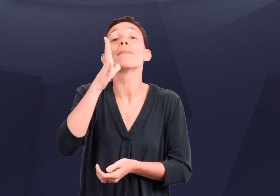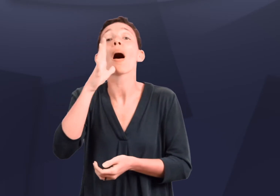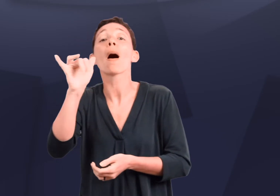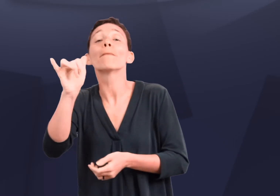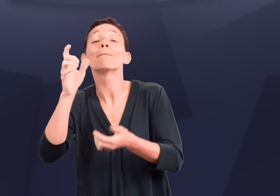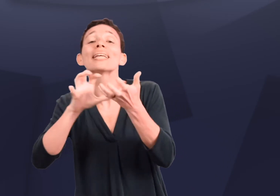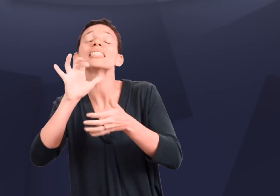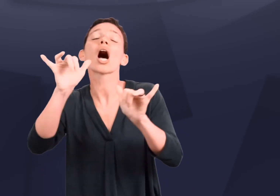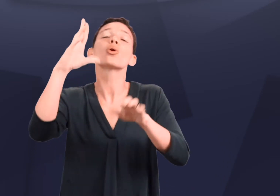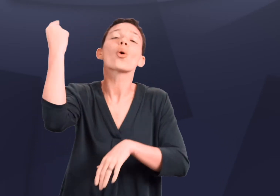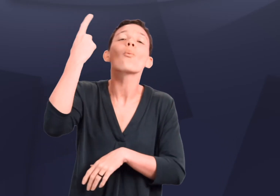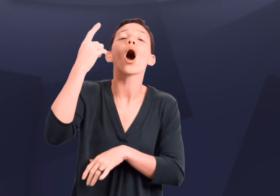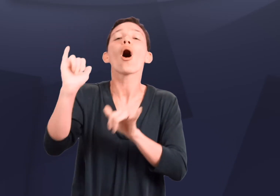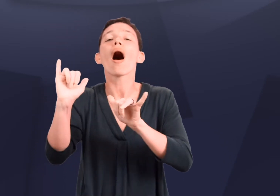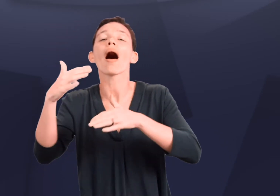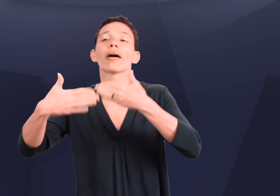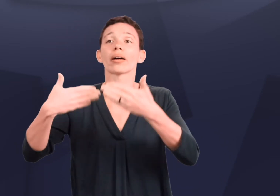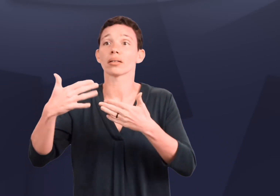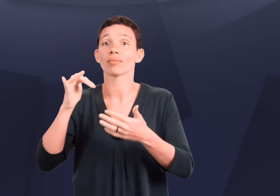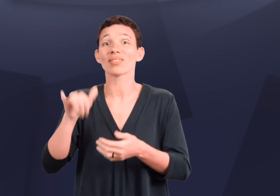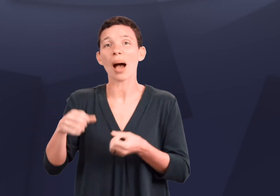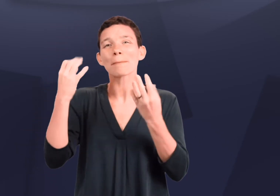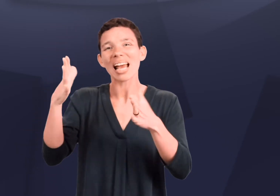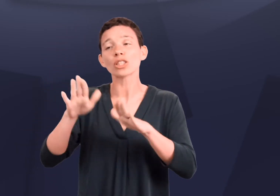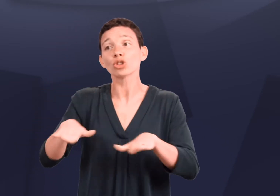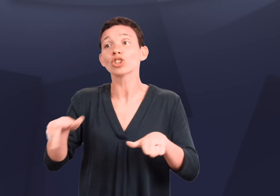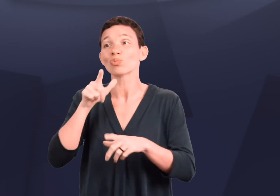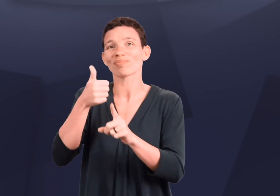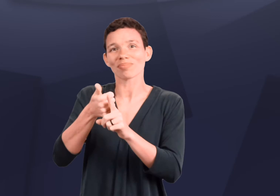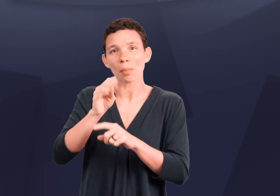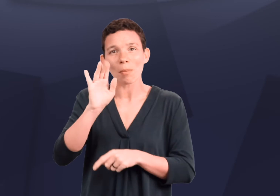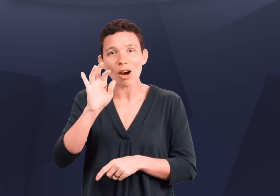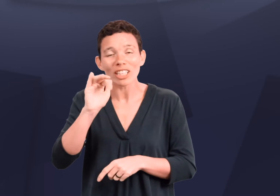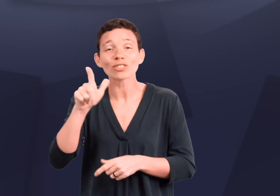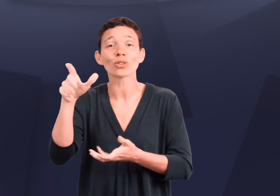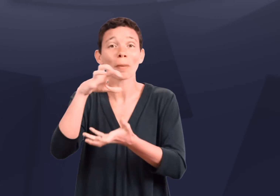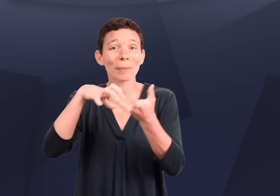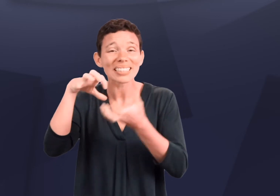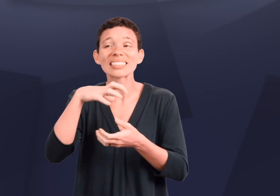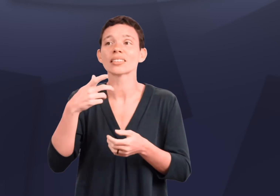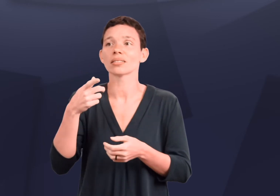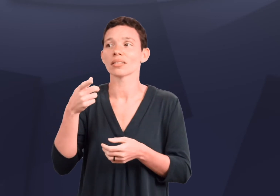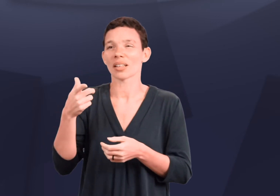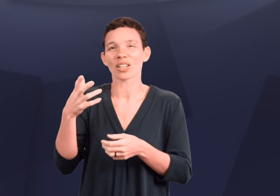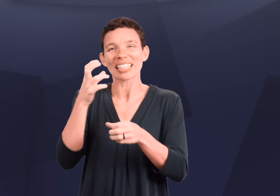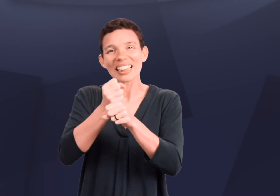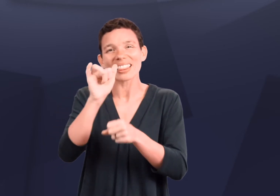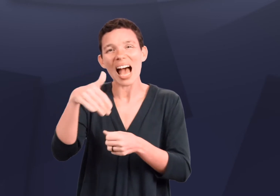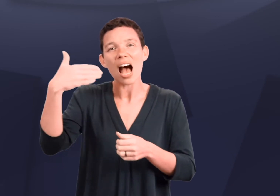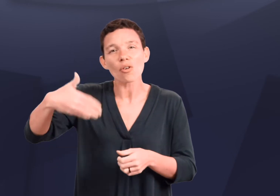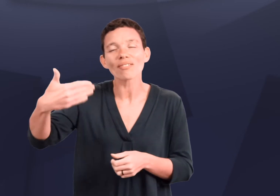Once I say, I'm multiracial, they say, oh, no wonder. Your dad's white and mom's multiracial? That makes sense.